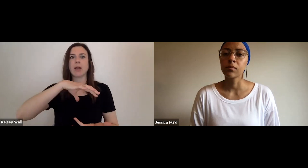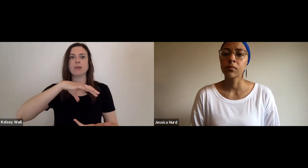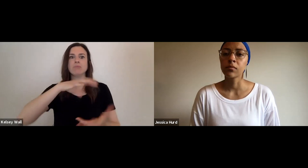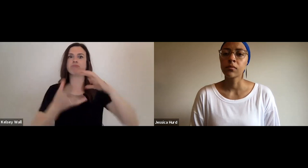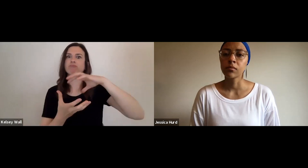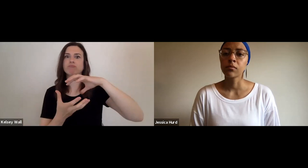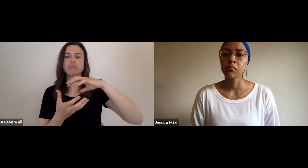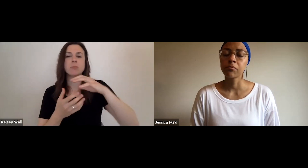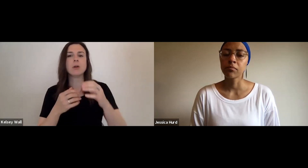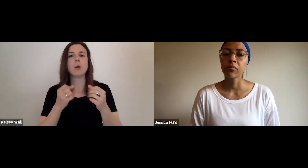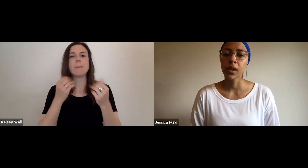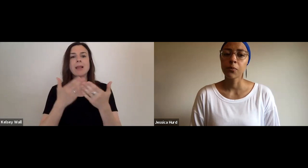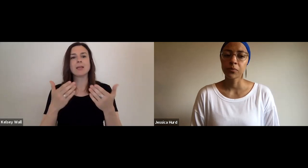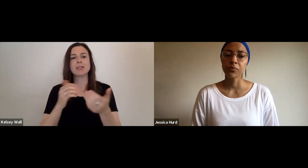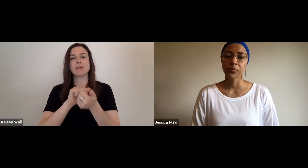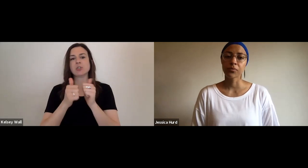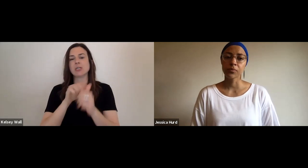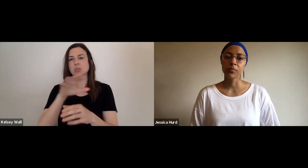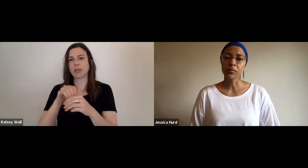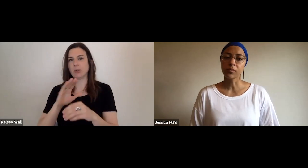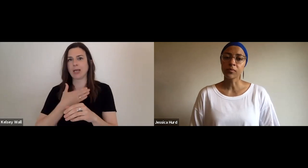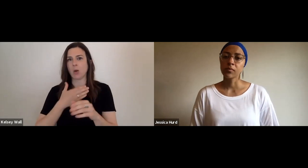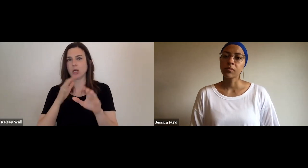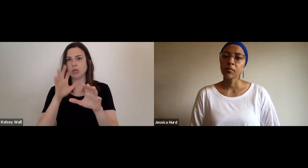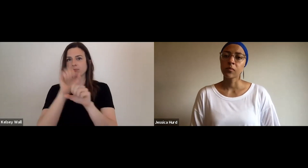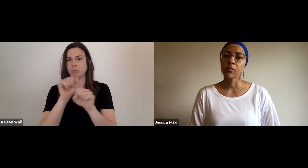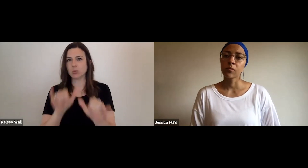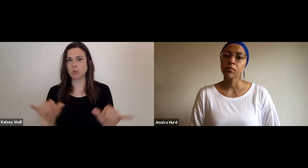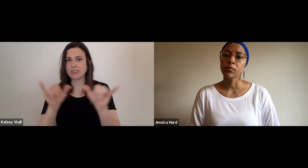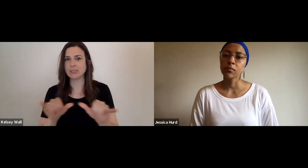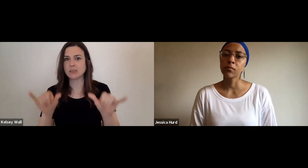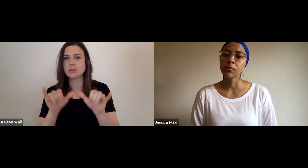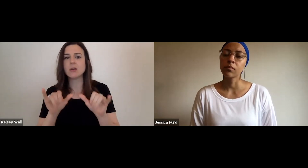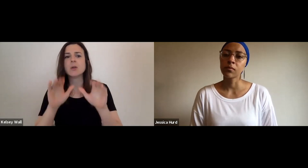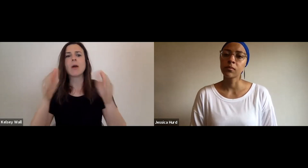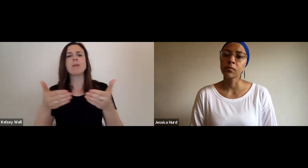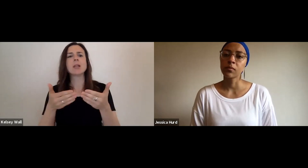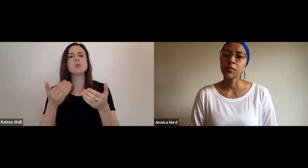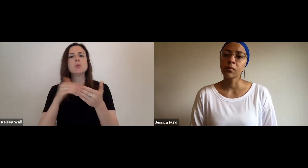turned on its head, and we have to figure out how we can manage and handle that.